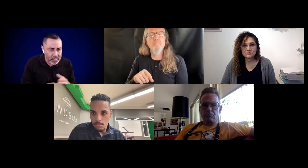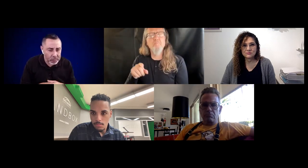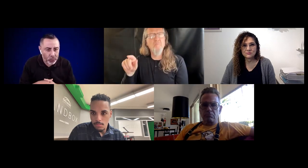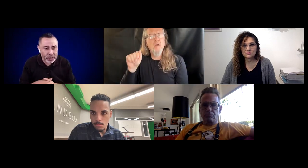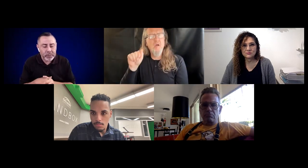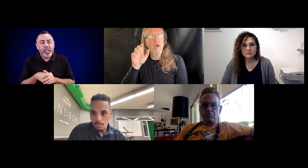At some point, and they were having a conversation where Alan realized that he need to stop the conversation.